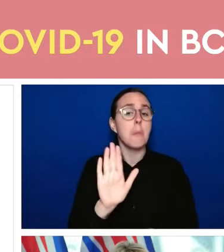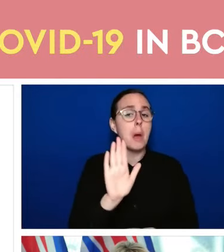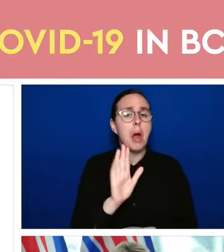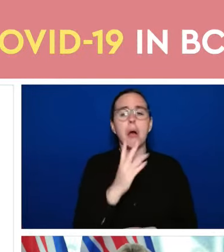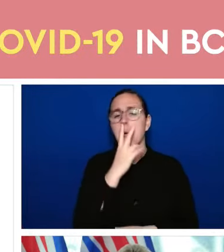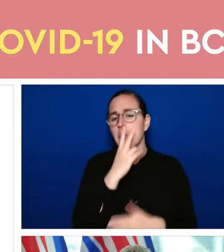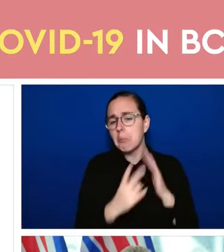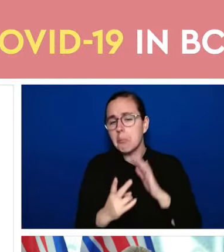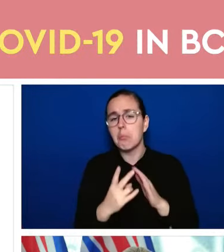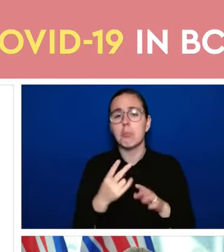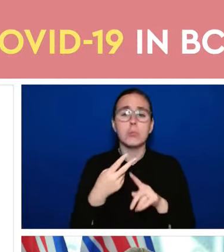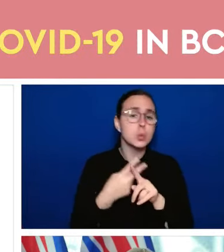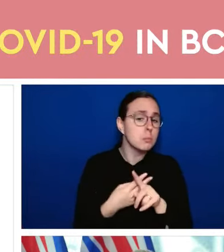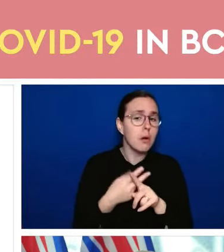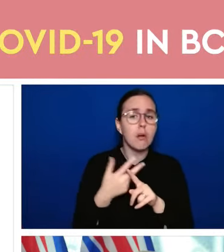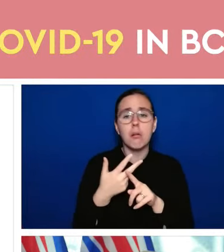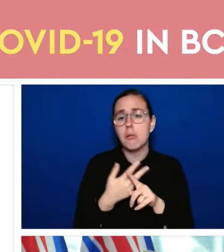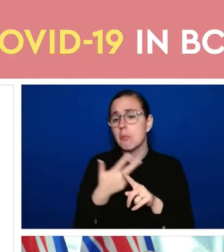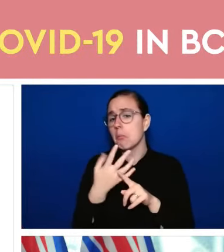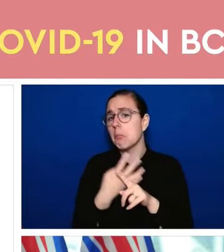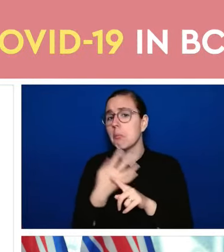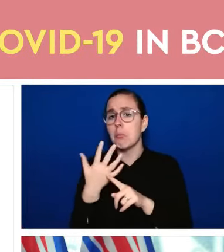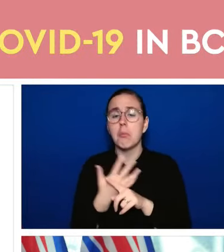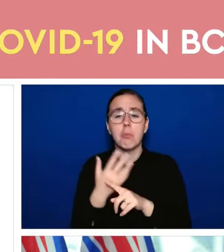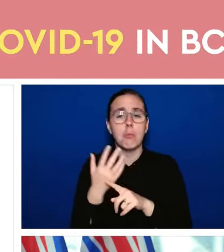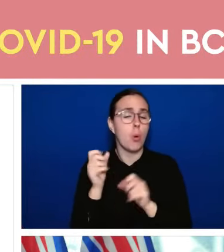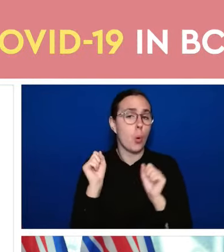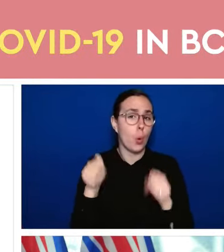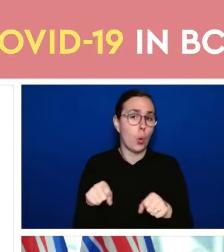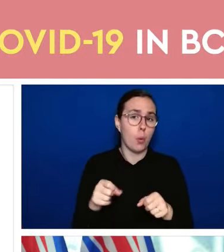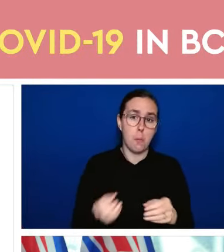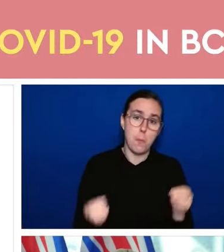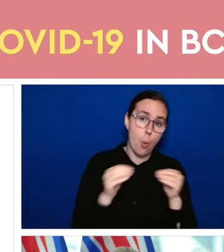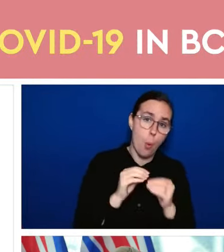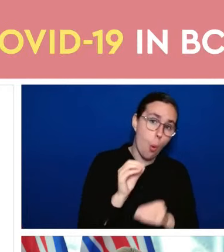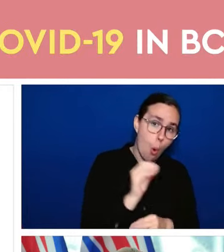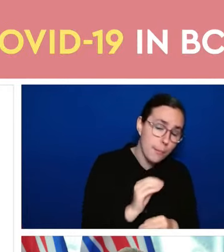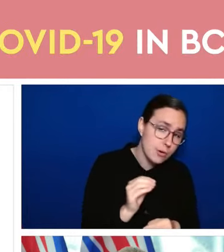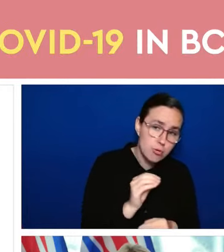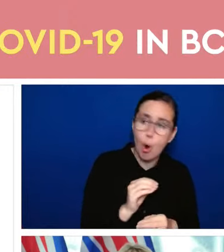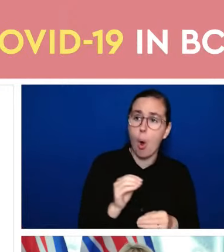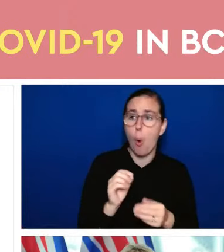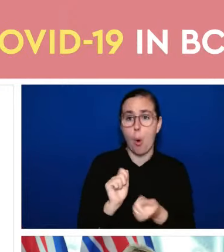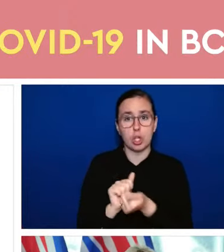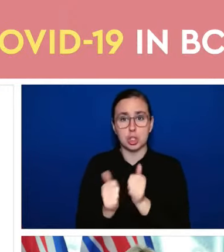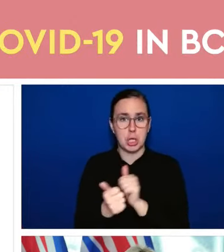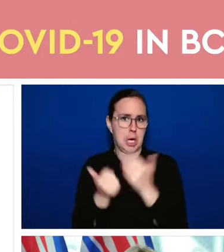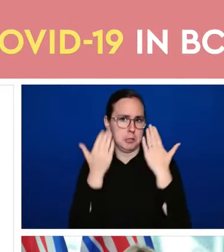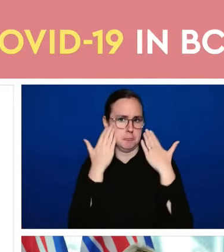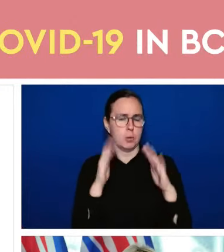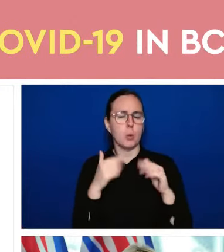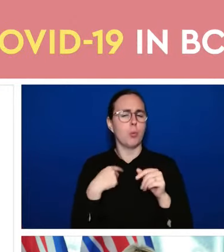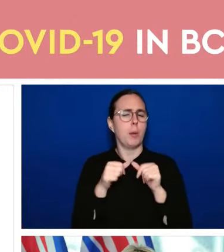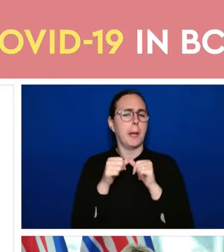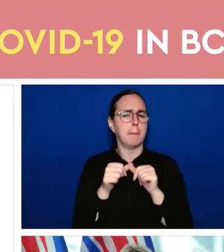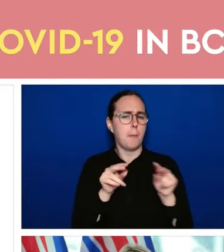slight changes over time. So that's important for us we're